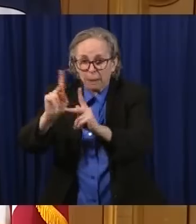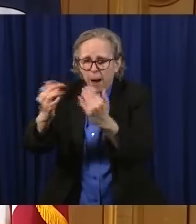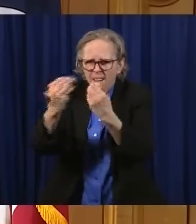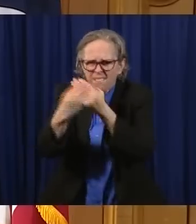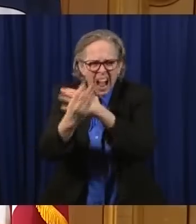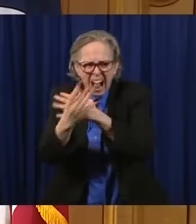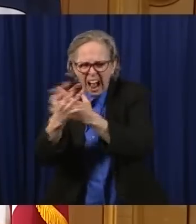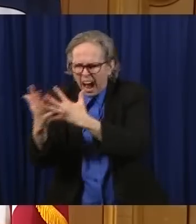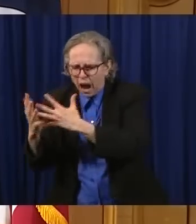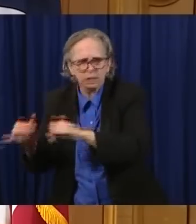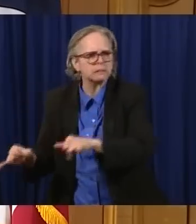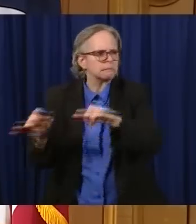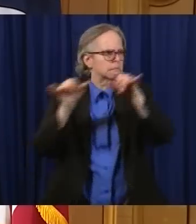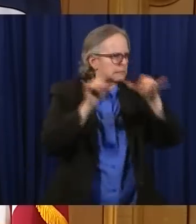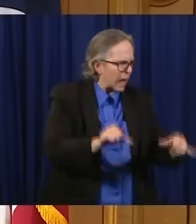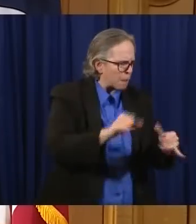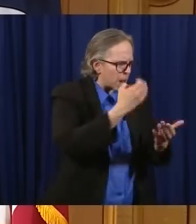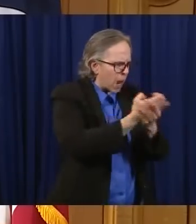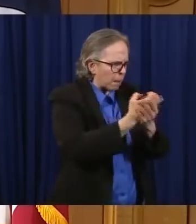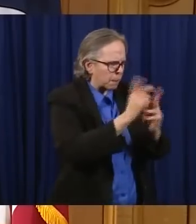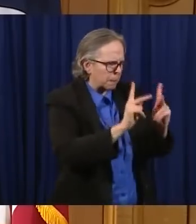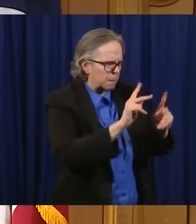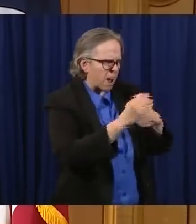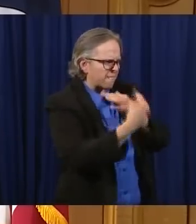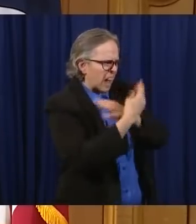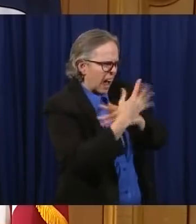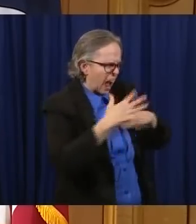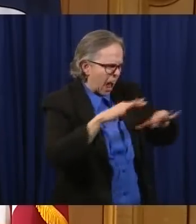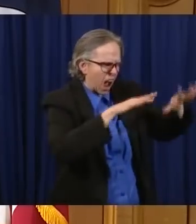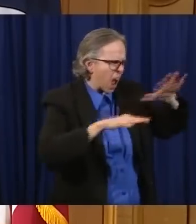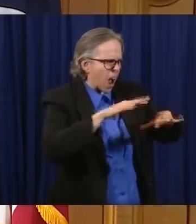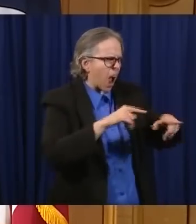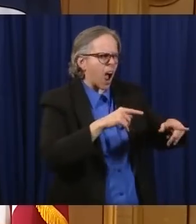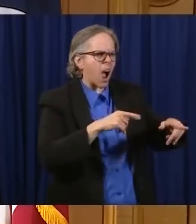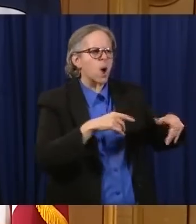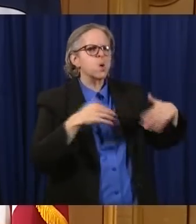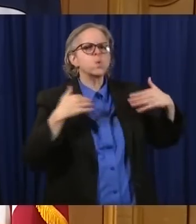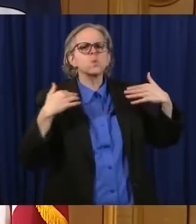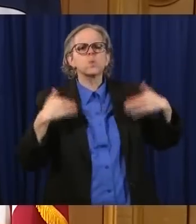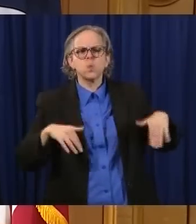COMMUNITY TO GIVE US HELP, GIVE US ADVICE AND WE STILL DO THAT,